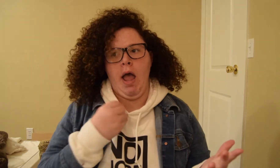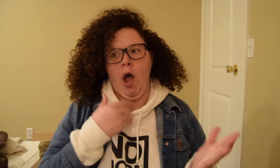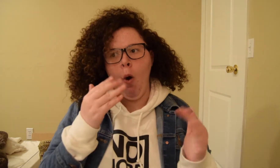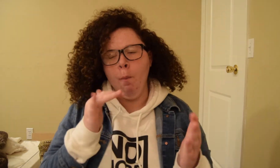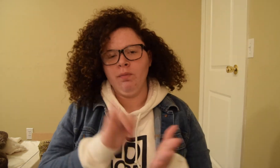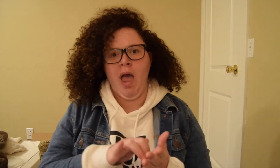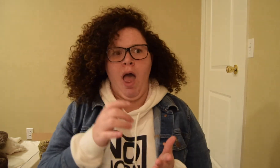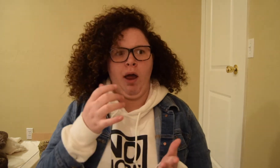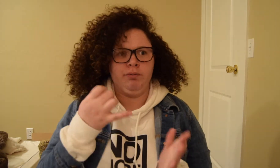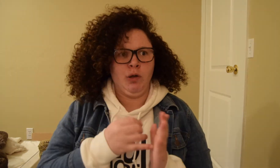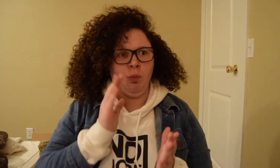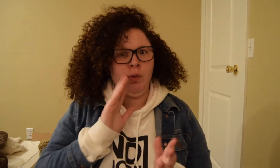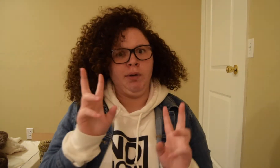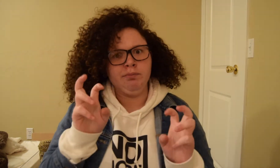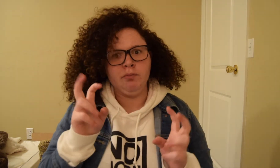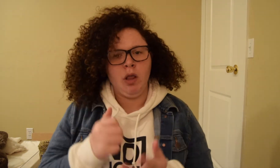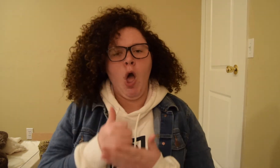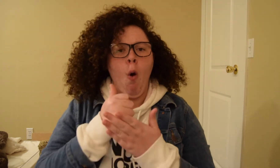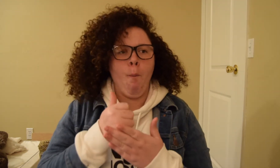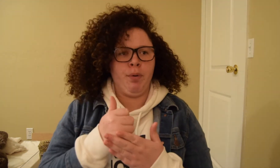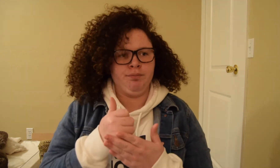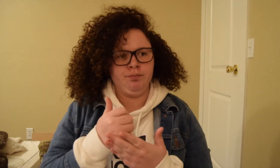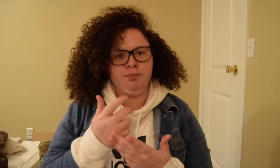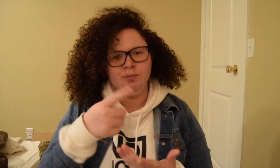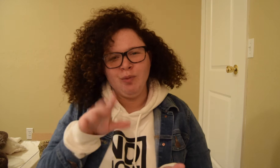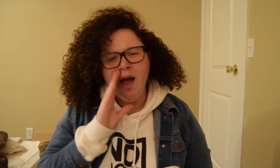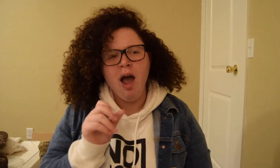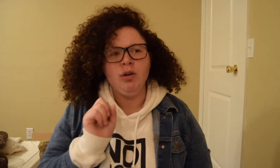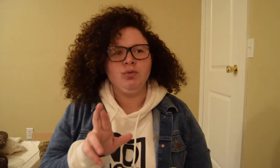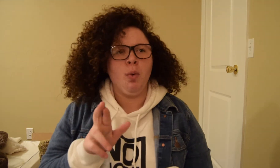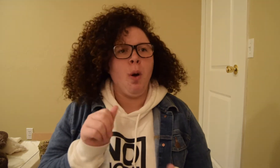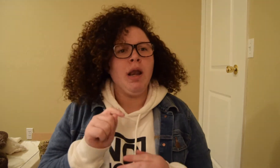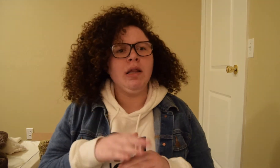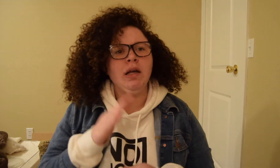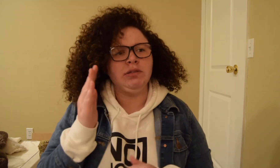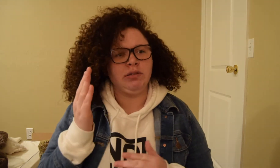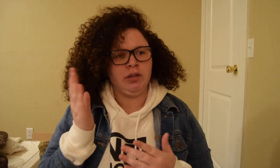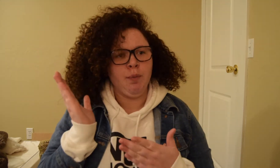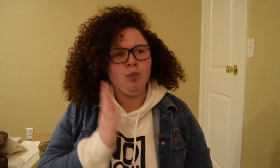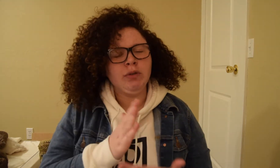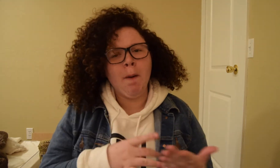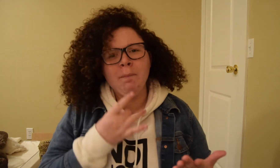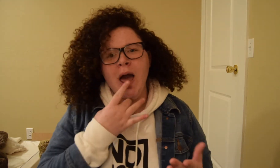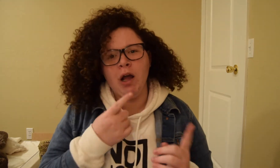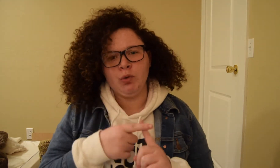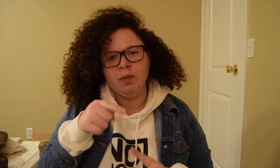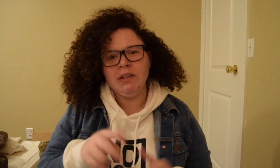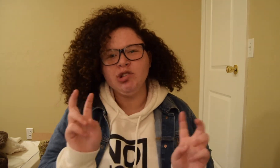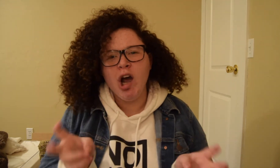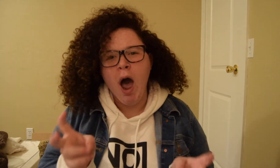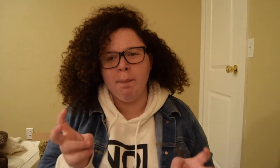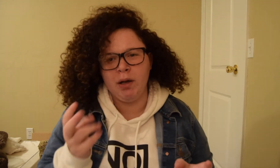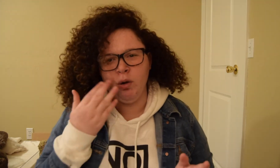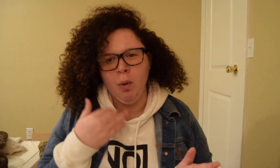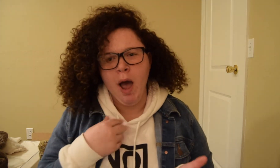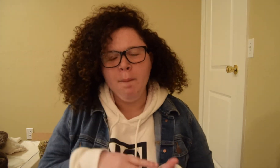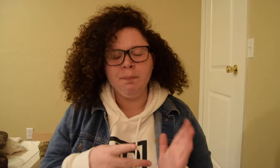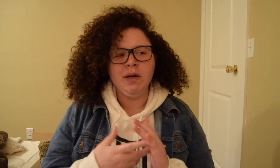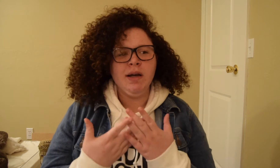I hope it will help you guys or at least bring some light to this topic, you know?